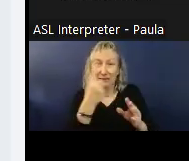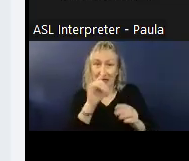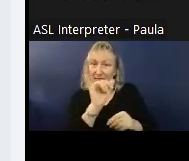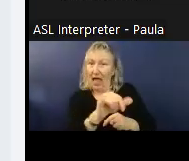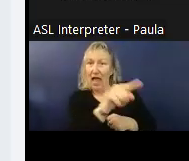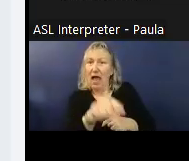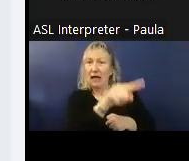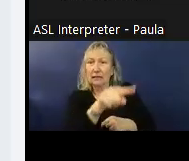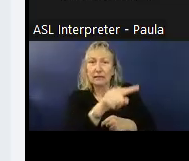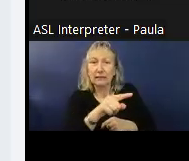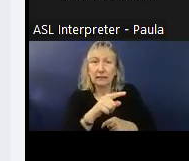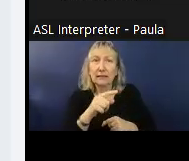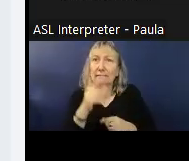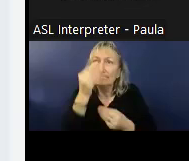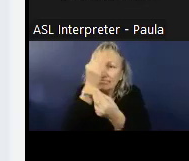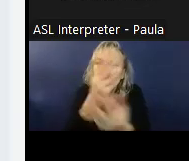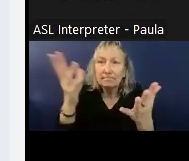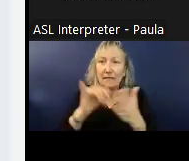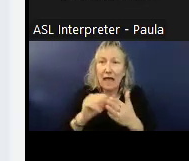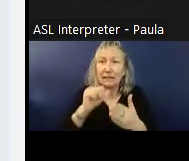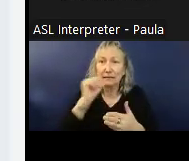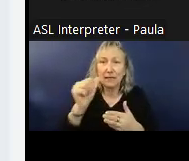doesn't fall under other protective statuses.